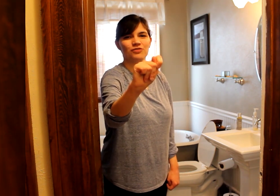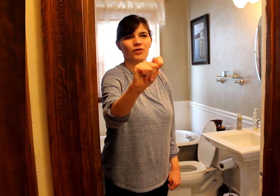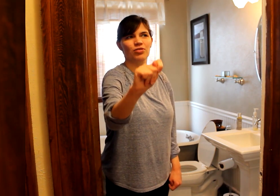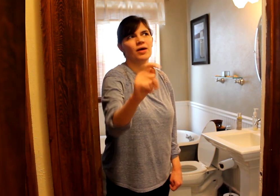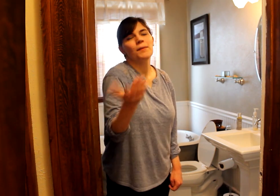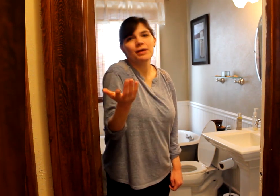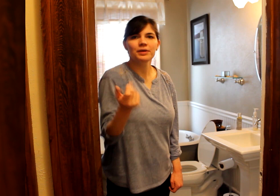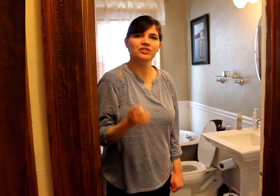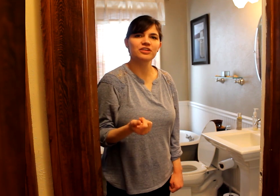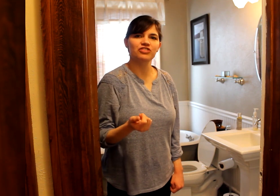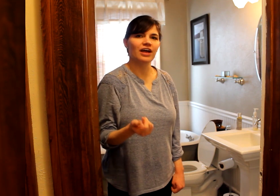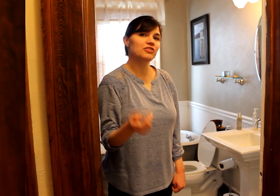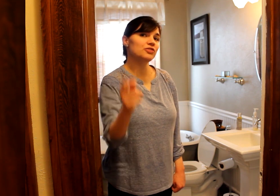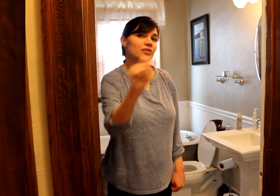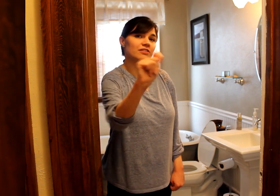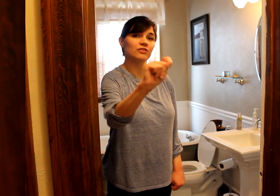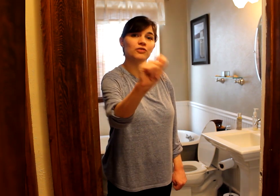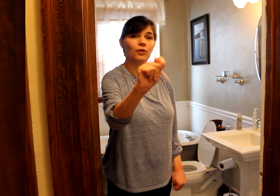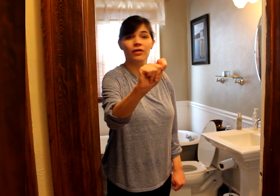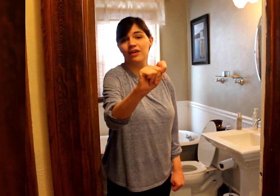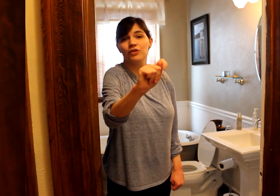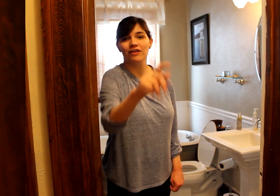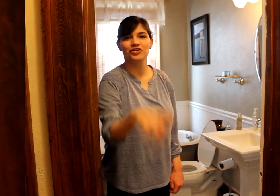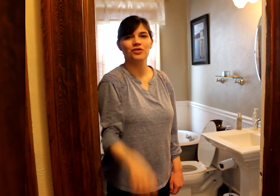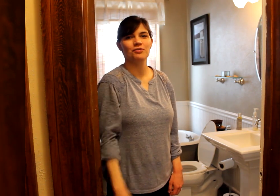forth. Maybe your teacher has you do this in school if you have to go to the